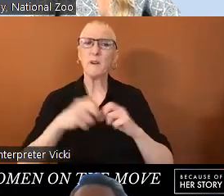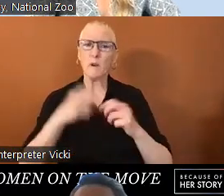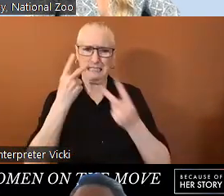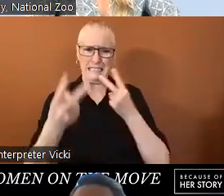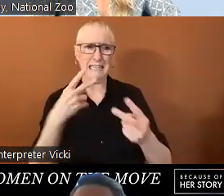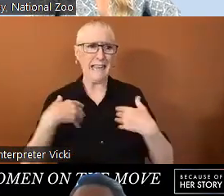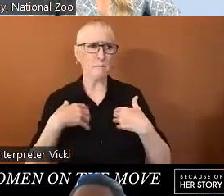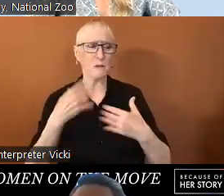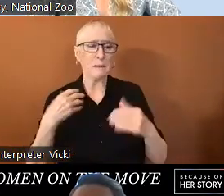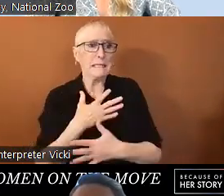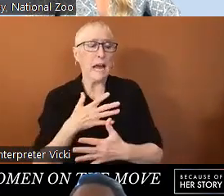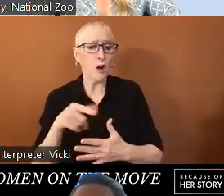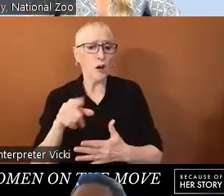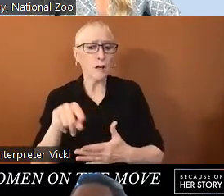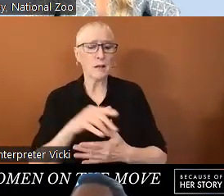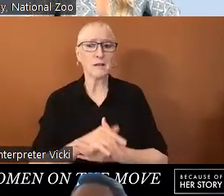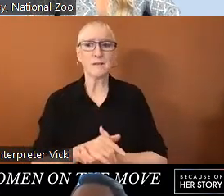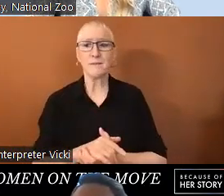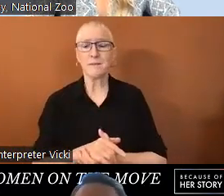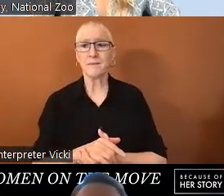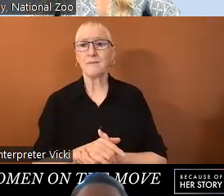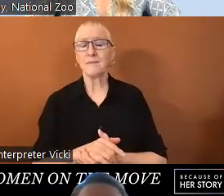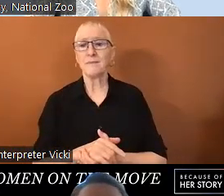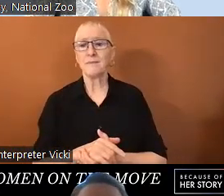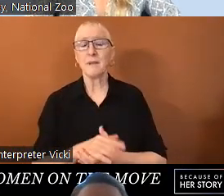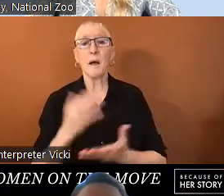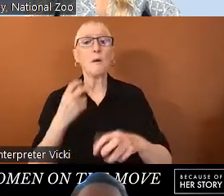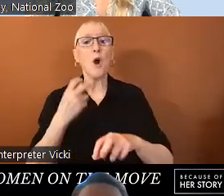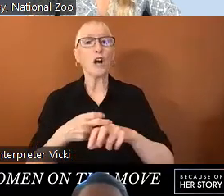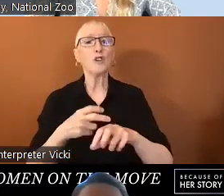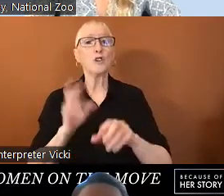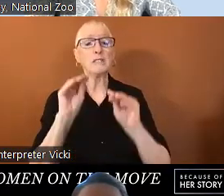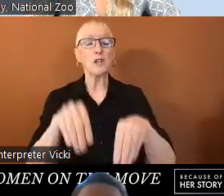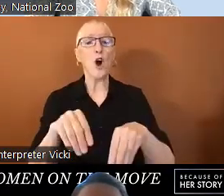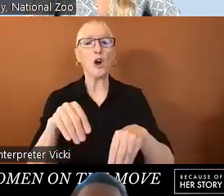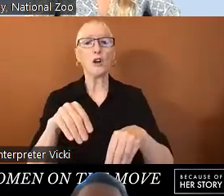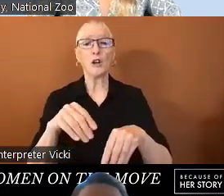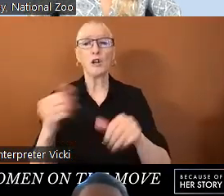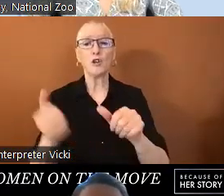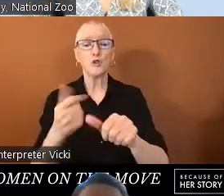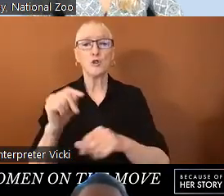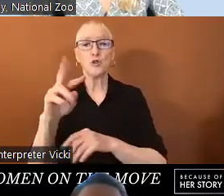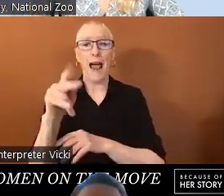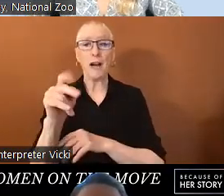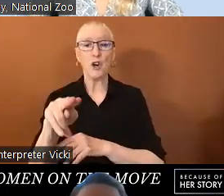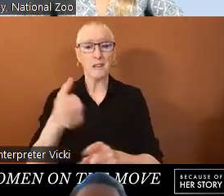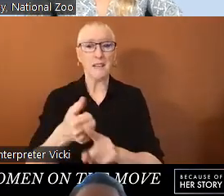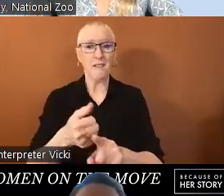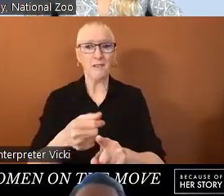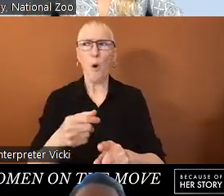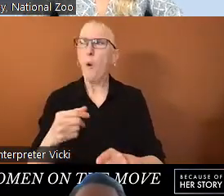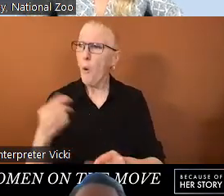scared. Might be hard to install the trackers themselves. These are all great ideas friends.